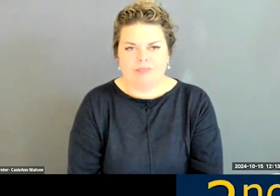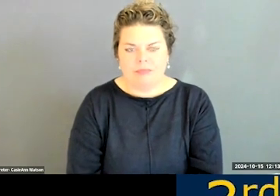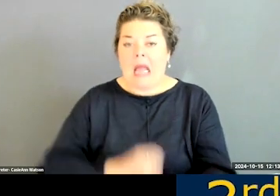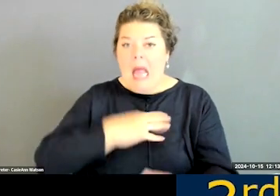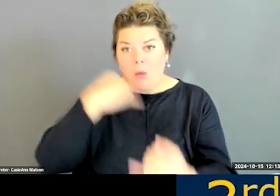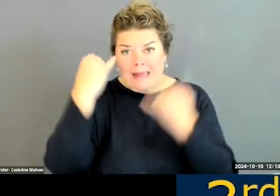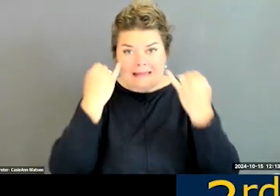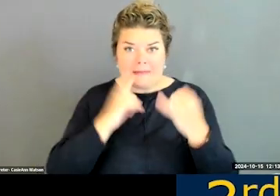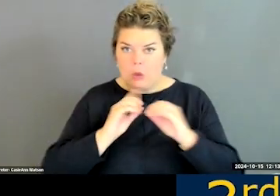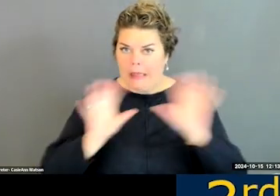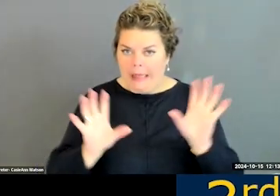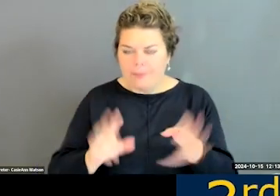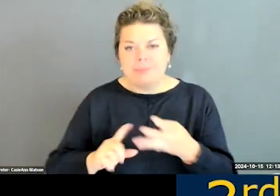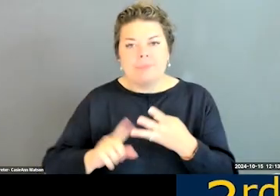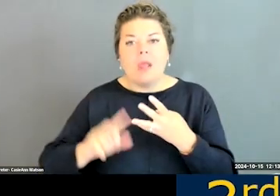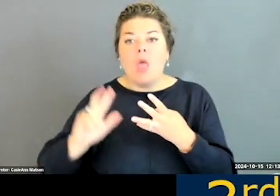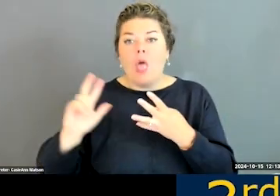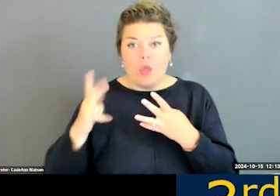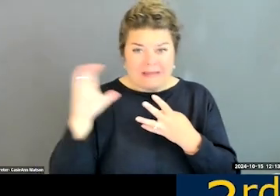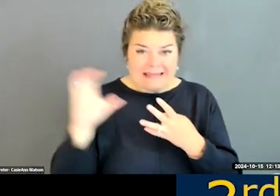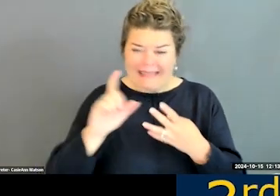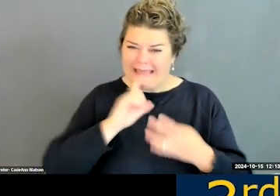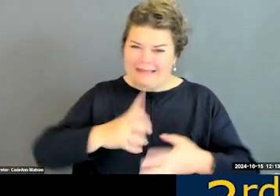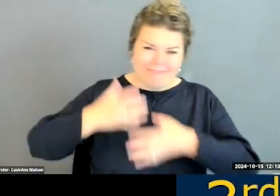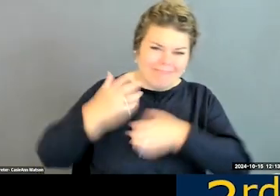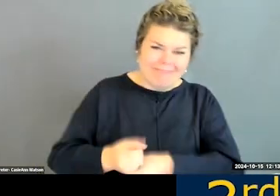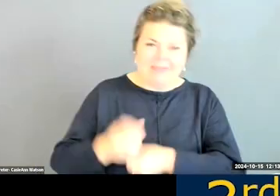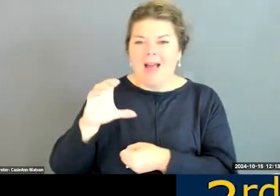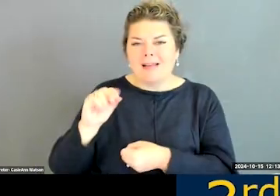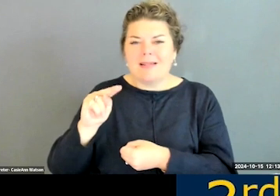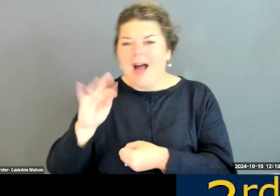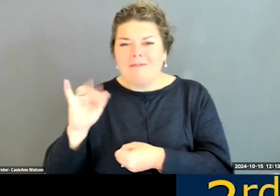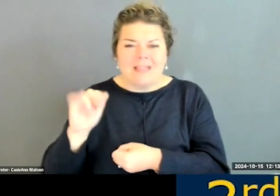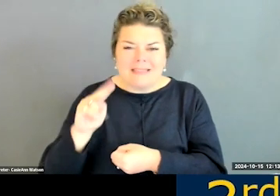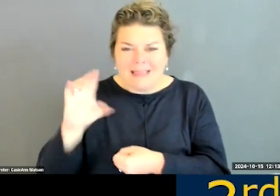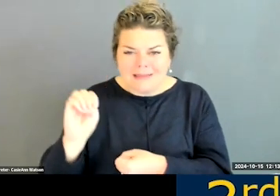The third C is "Confidence." Confidence helps convey what you need in an efficient way.